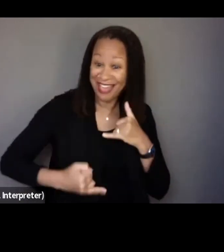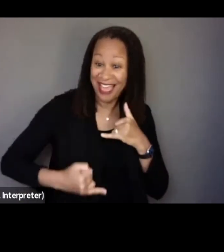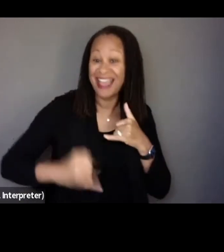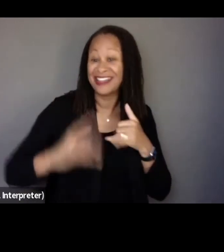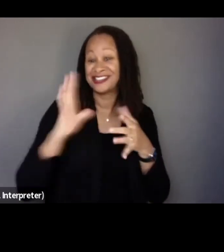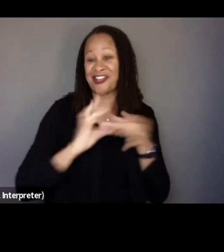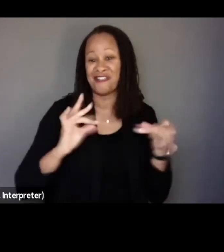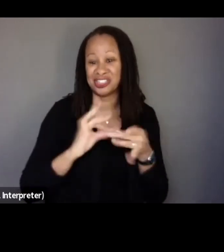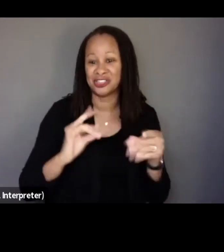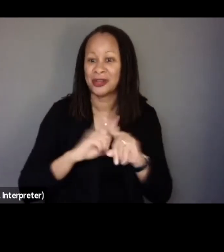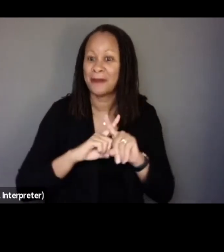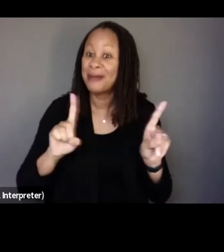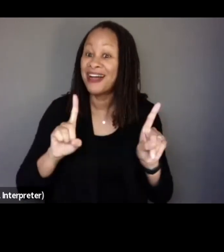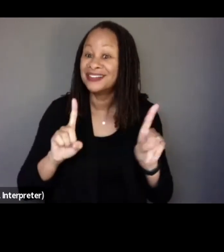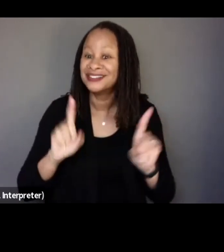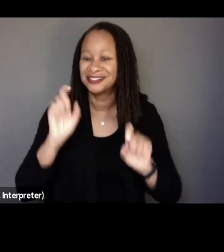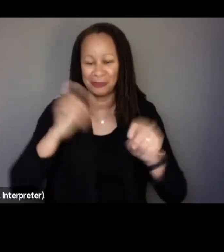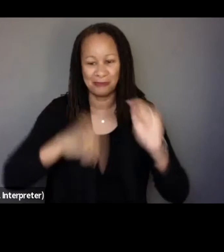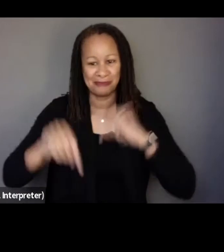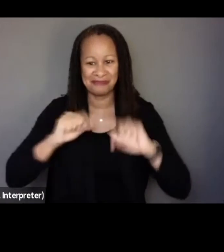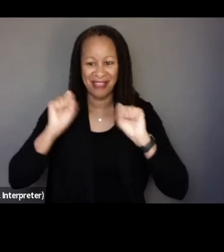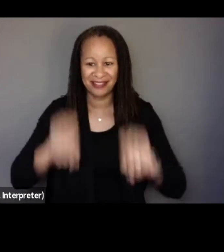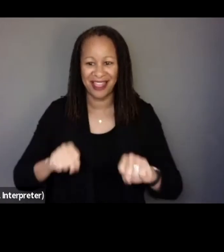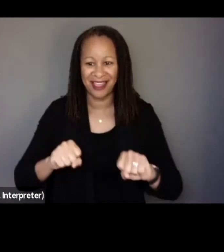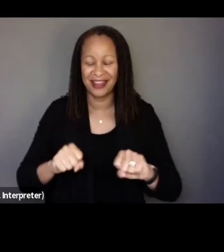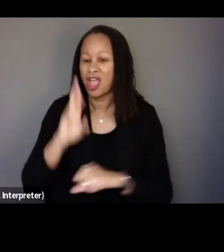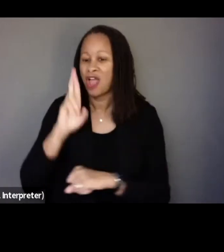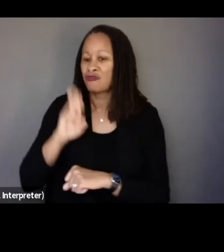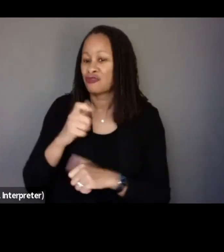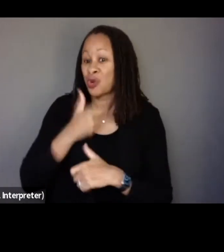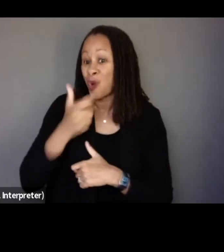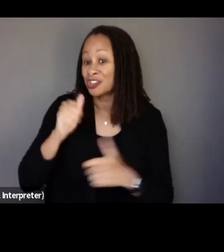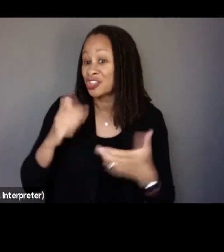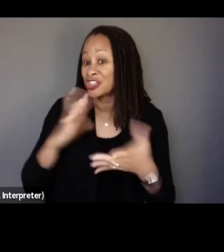but you can go back and rewatch this conversation